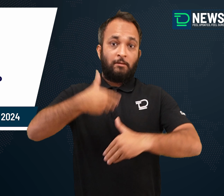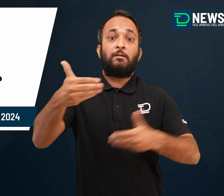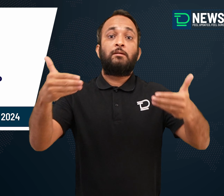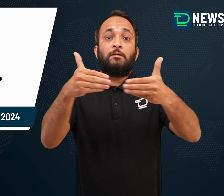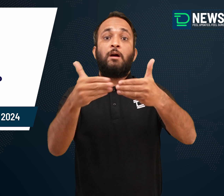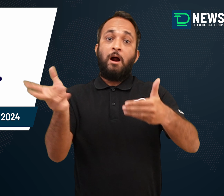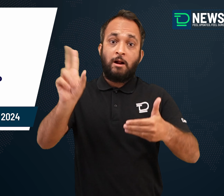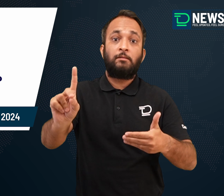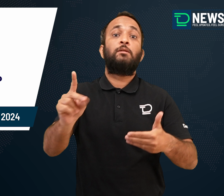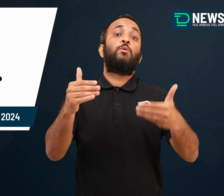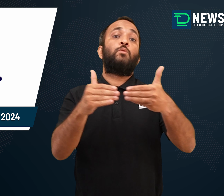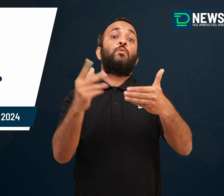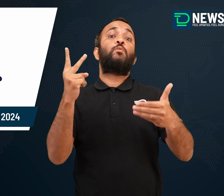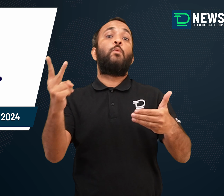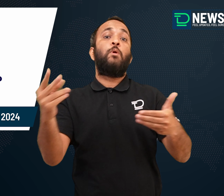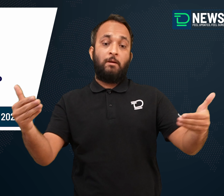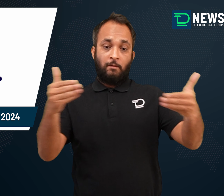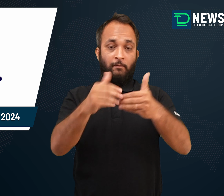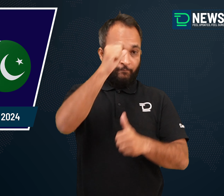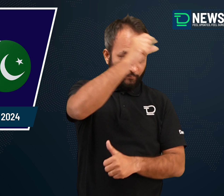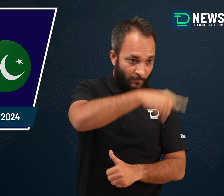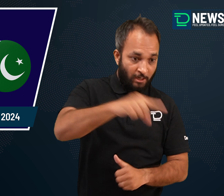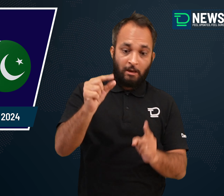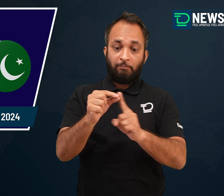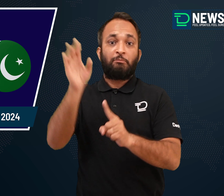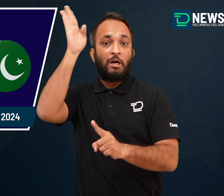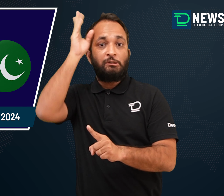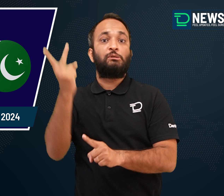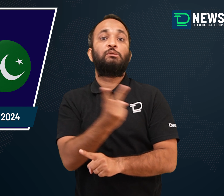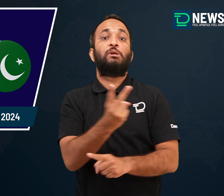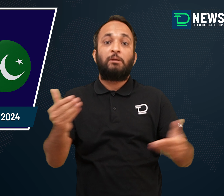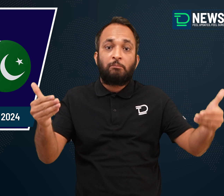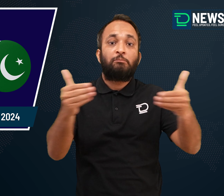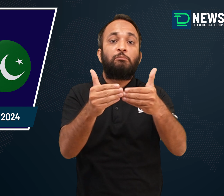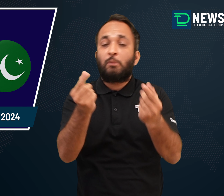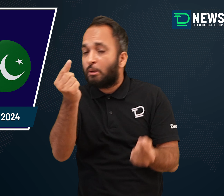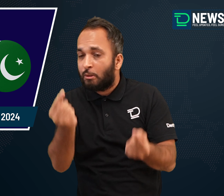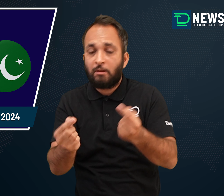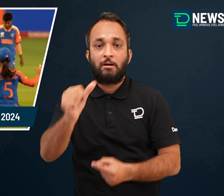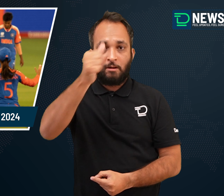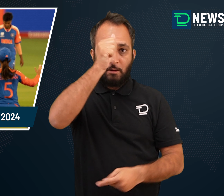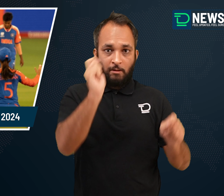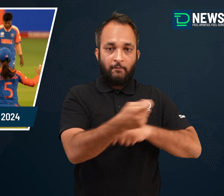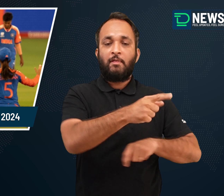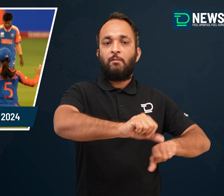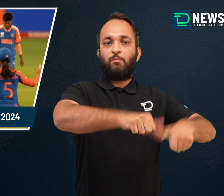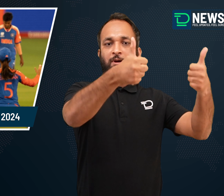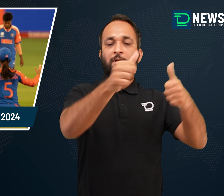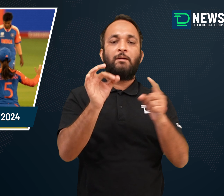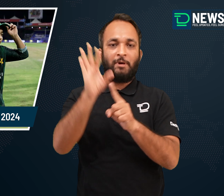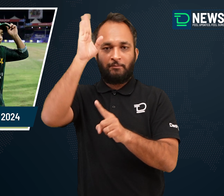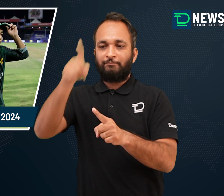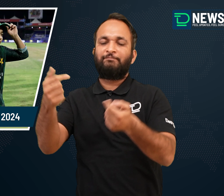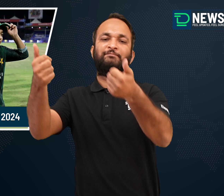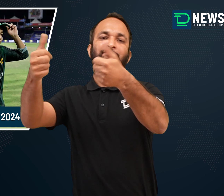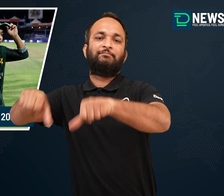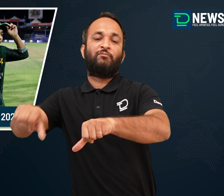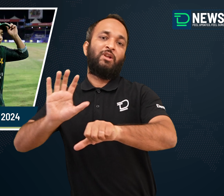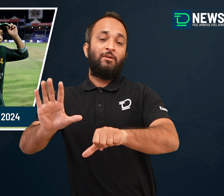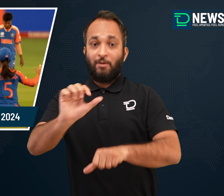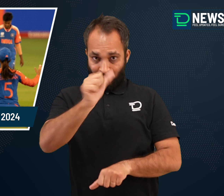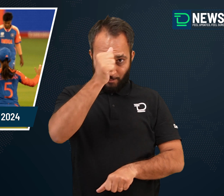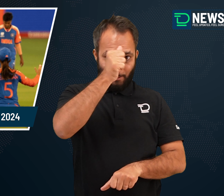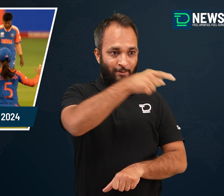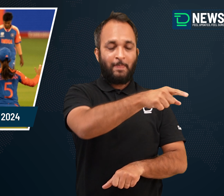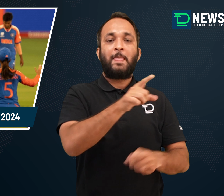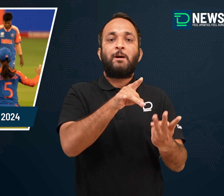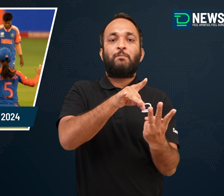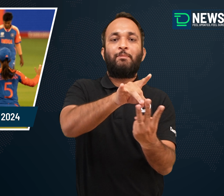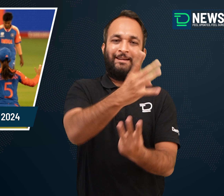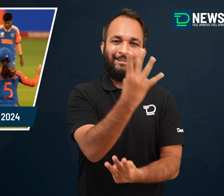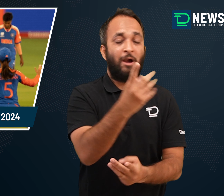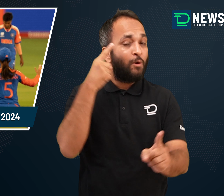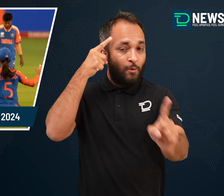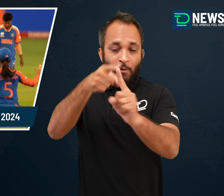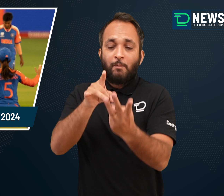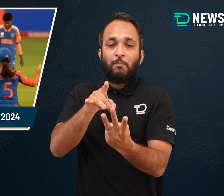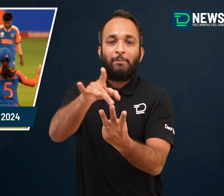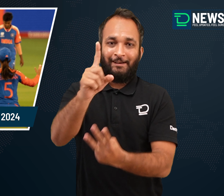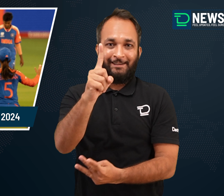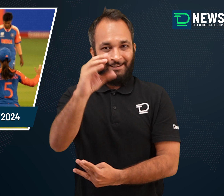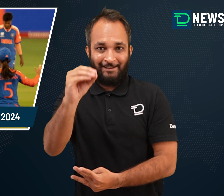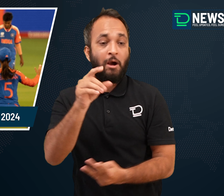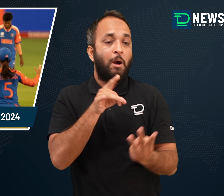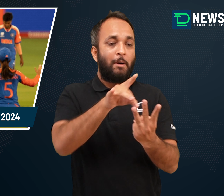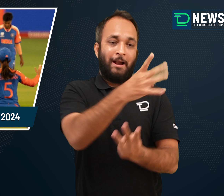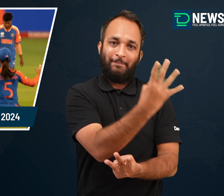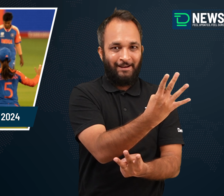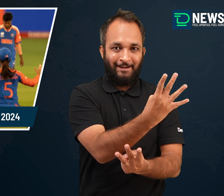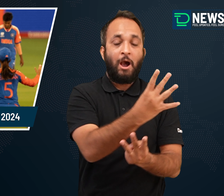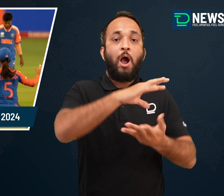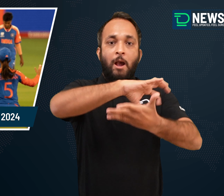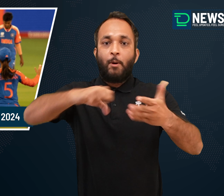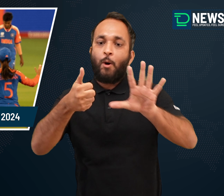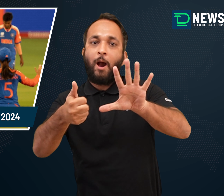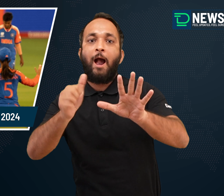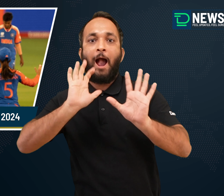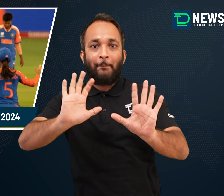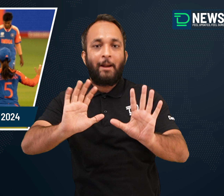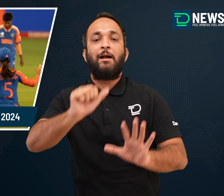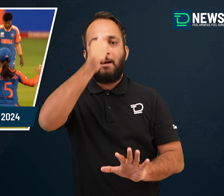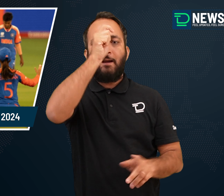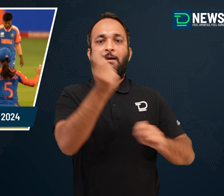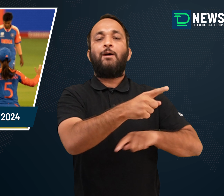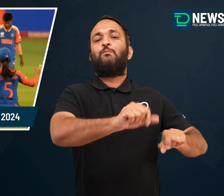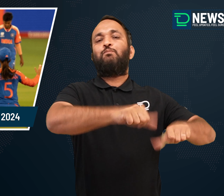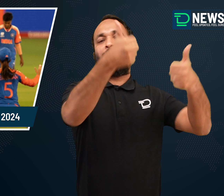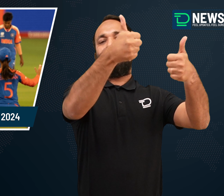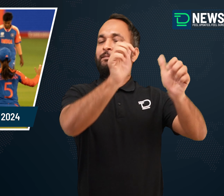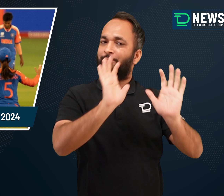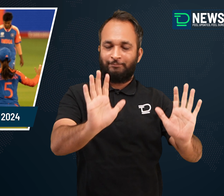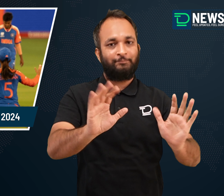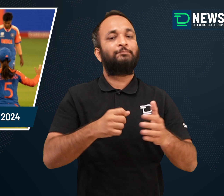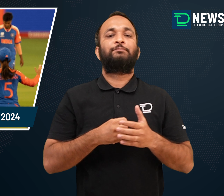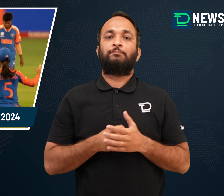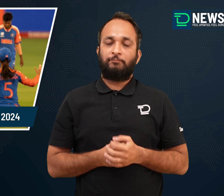Then they defeated Pakistan by 6 wickets in the 2nd match.